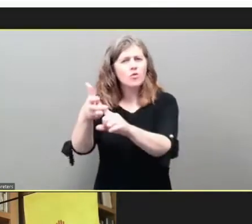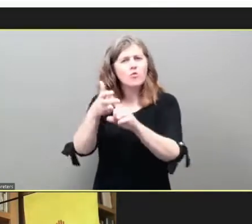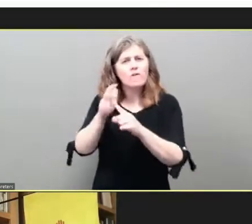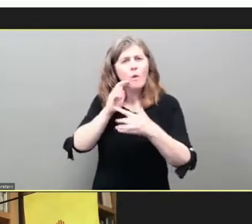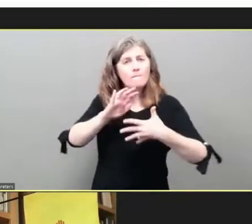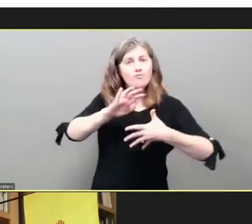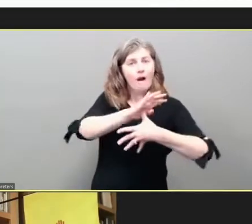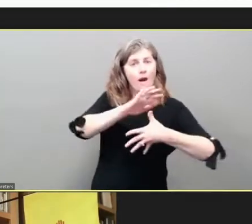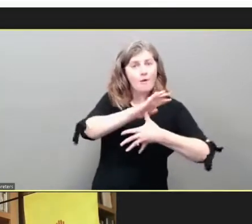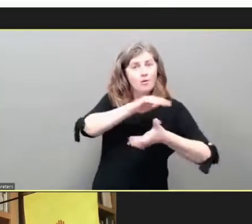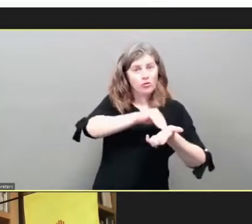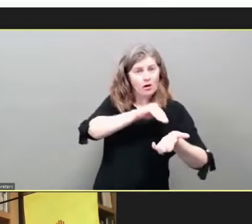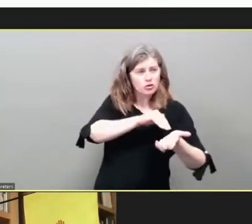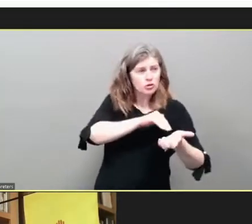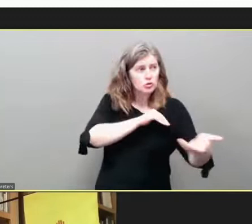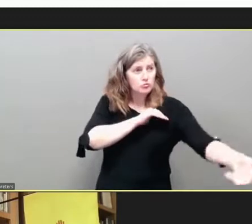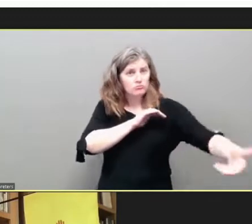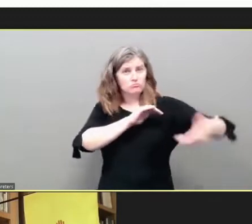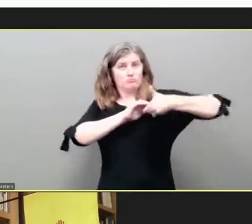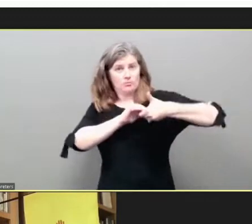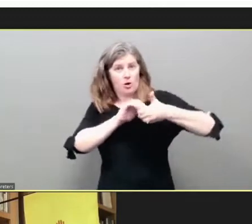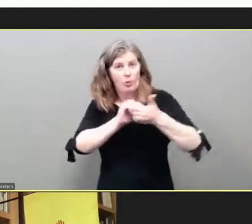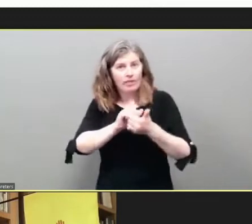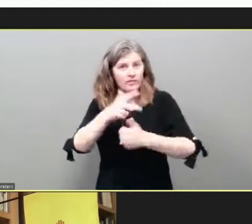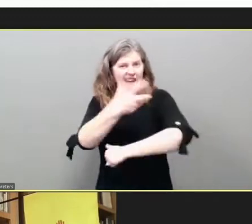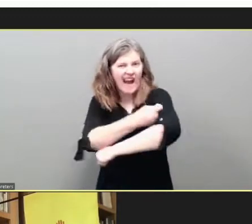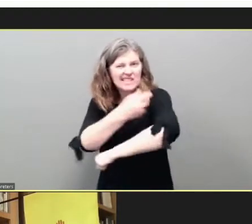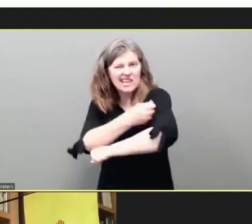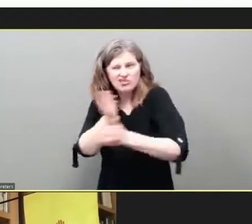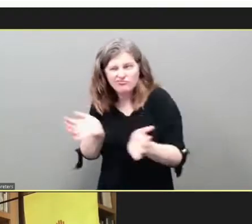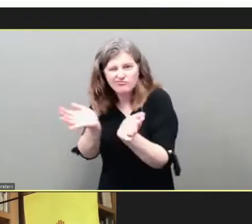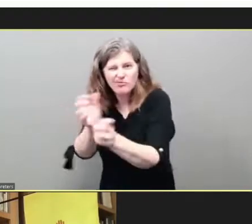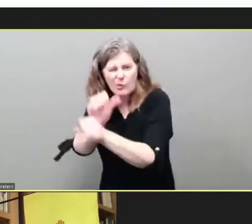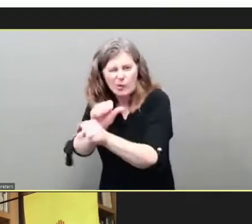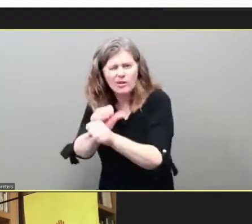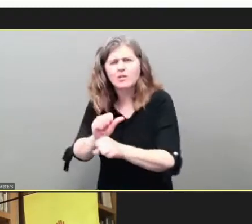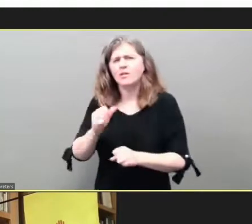providers to join this. Covid vaccination push we know like a lot of